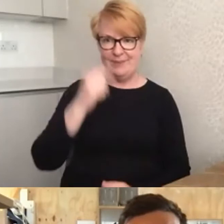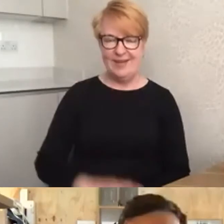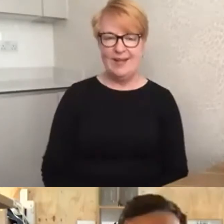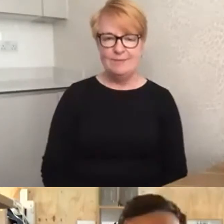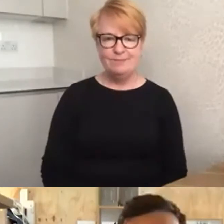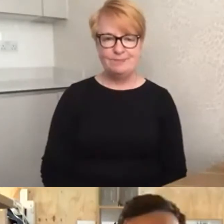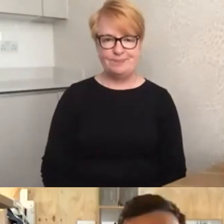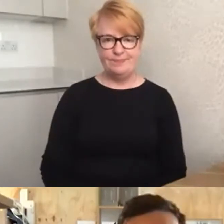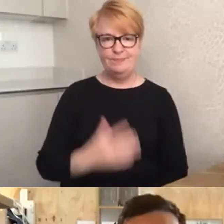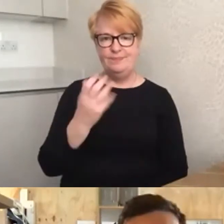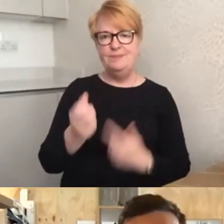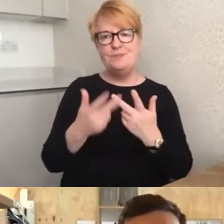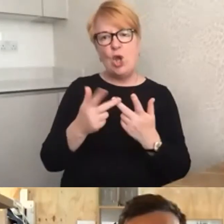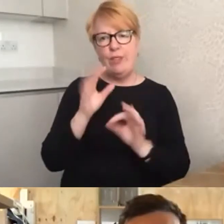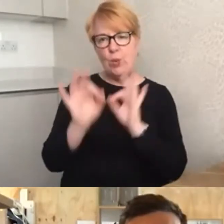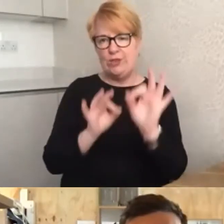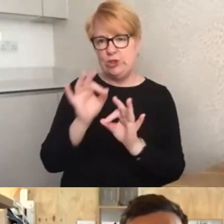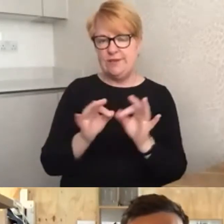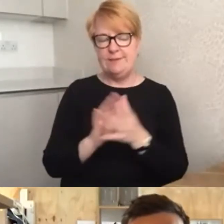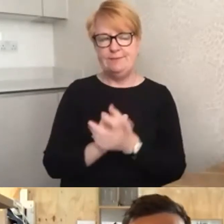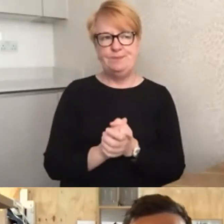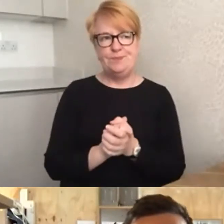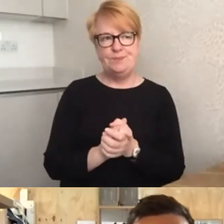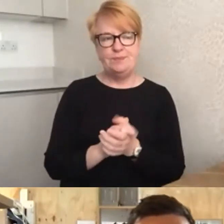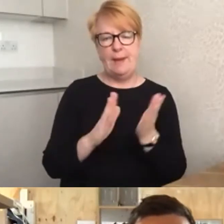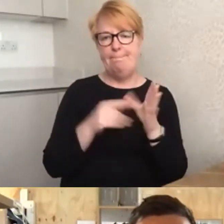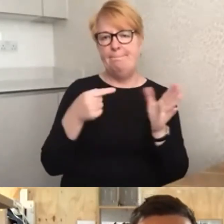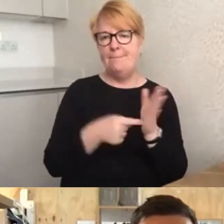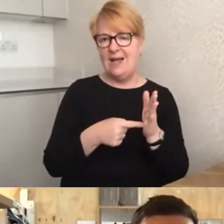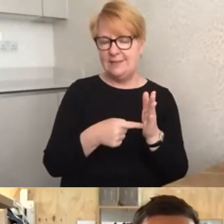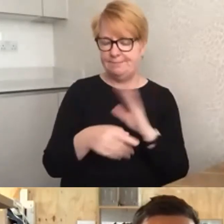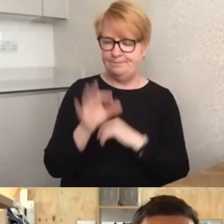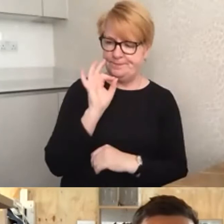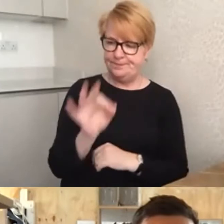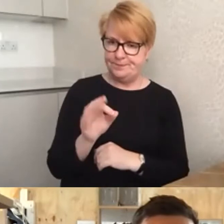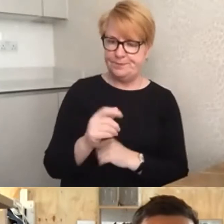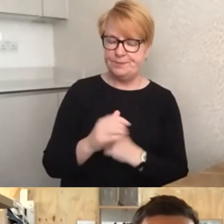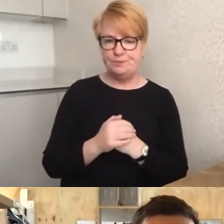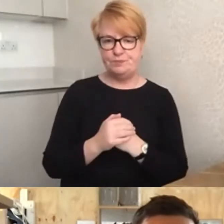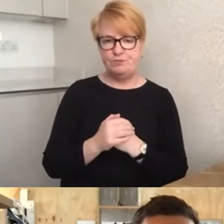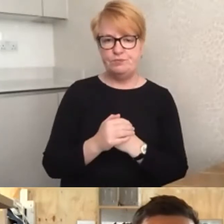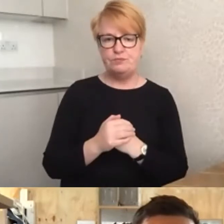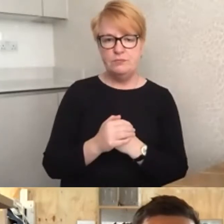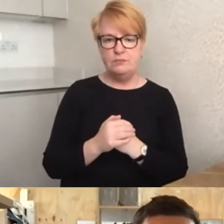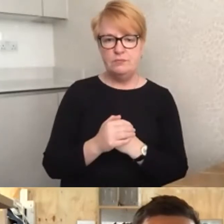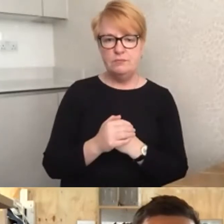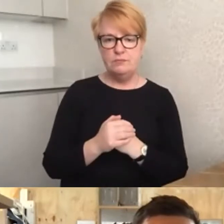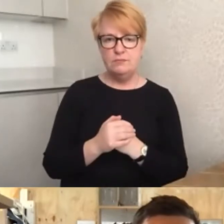but there was just one, Mat that I think is really important to raise to sort of acknowledge that we're not inventing anything new here.